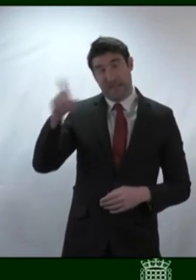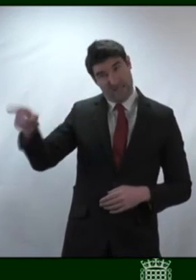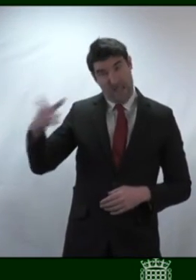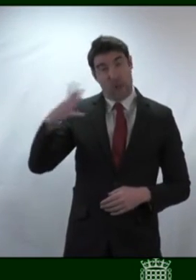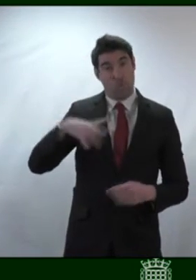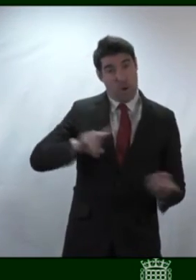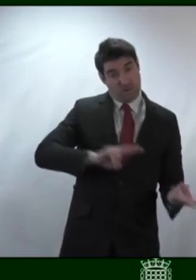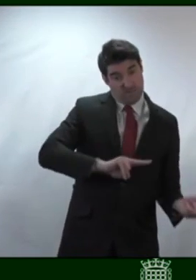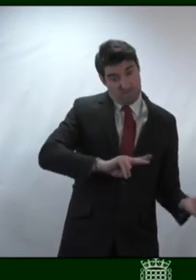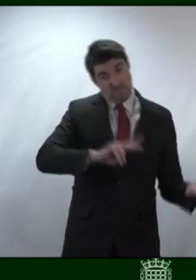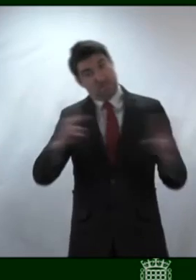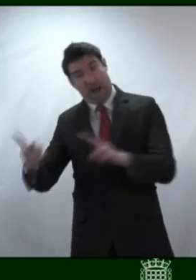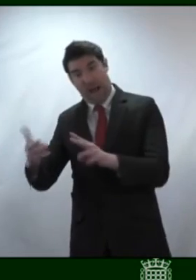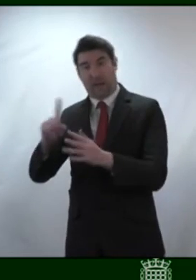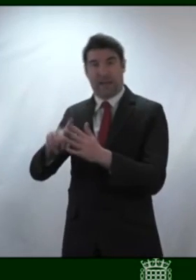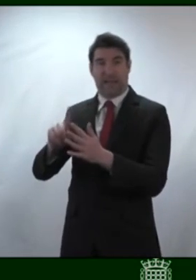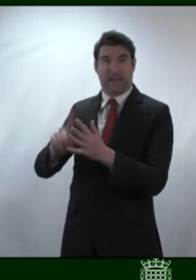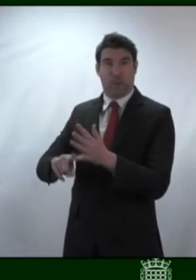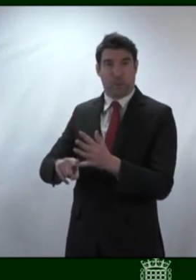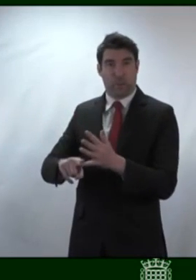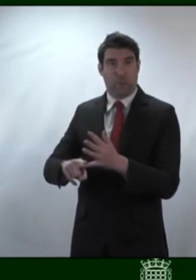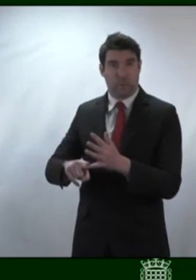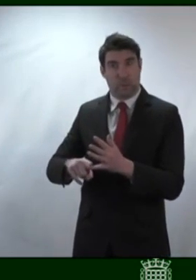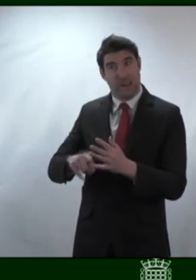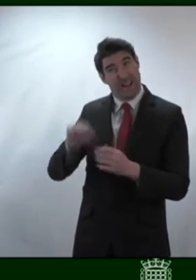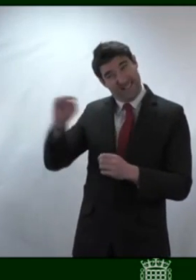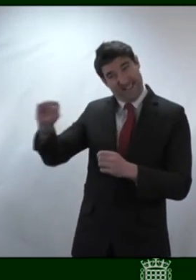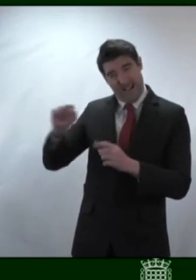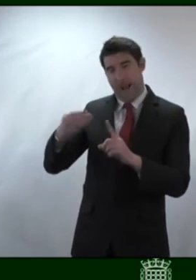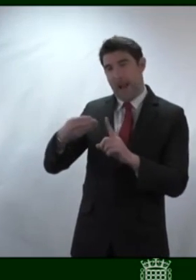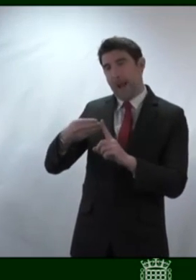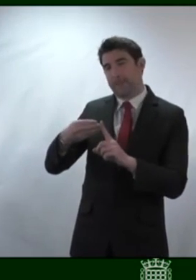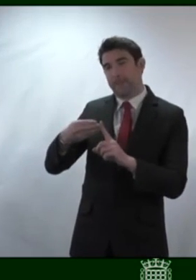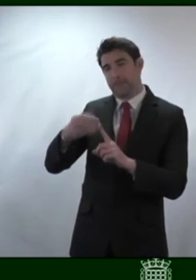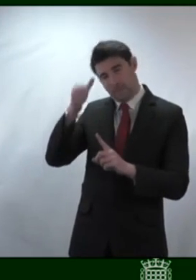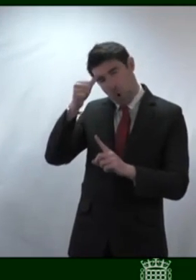pull of the European Union, which is the true ambition of the right hon. and learned Member